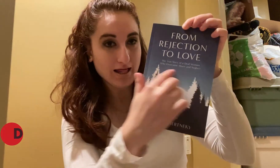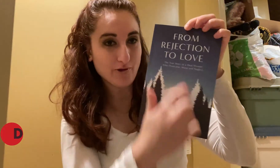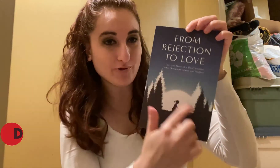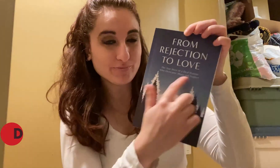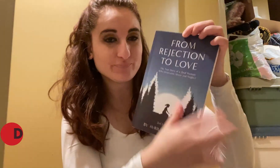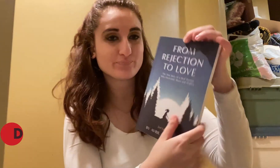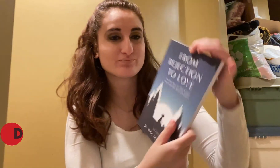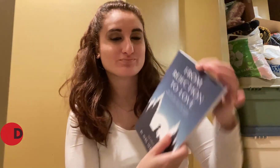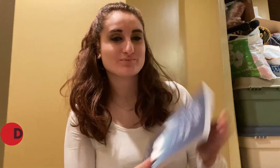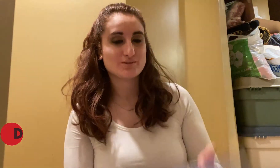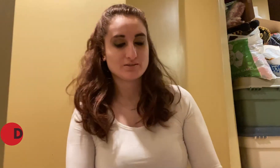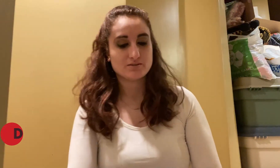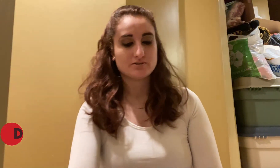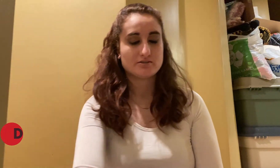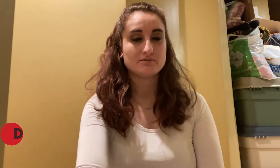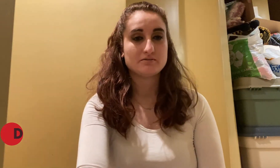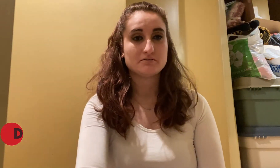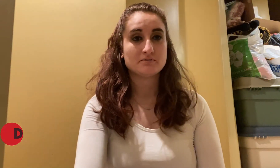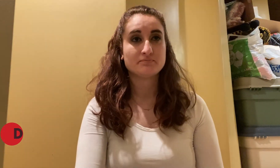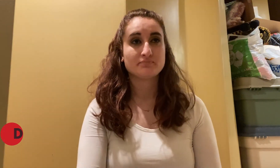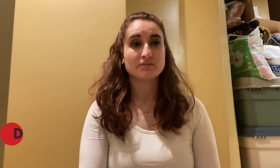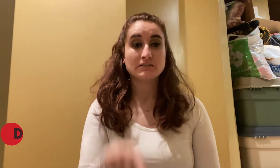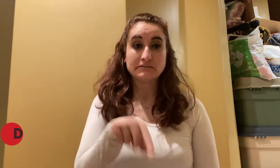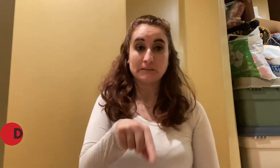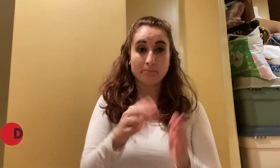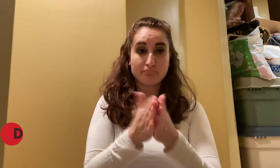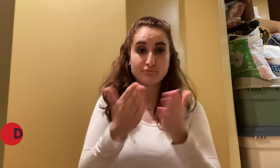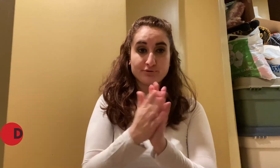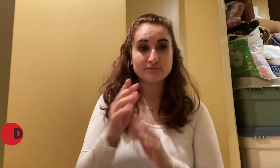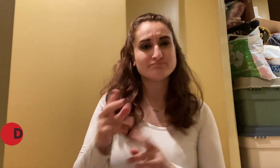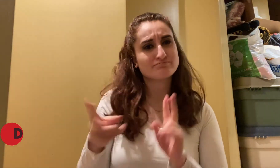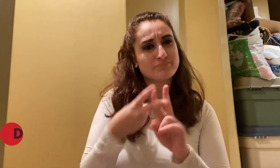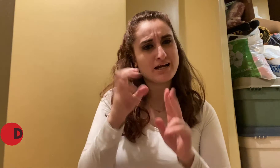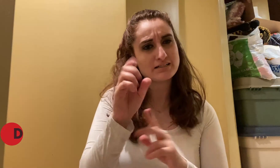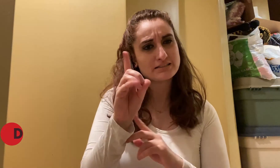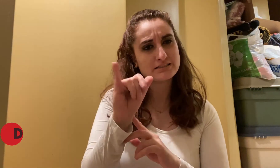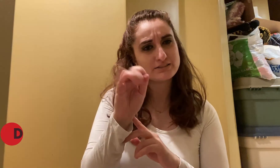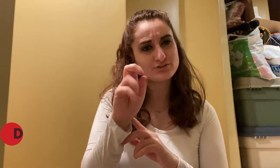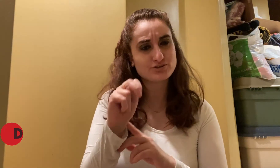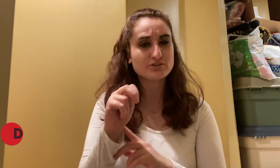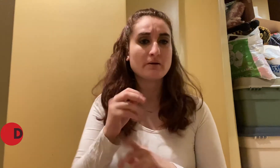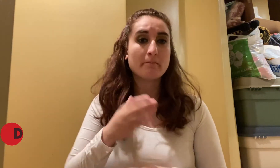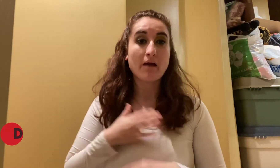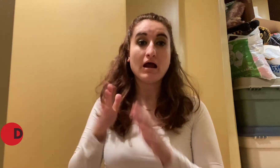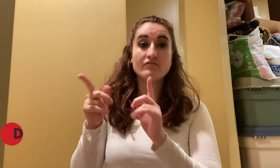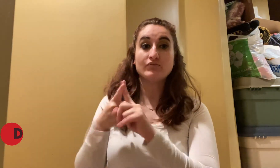This is the cover. This book is the second edition.